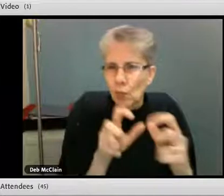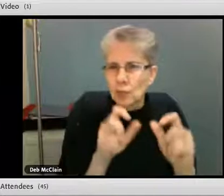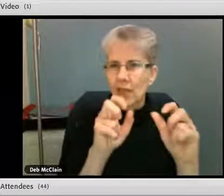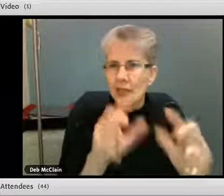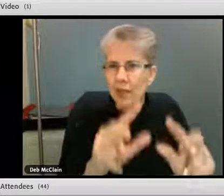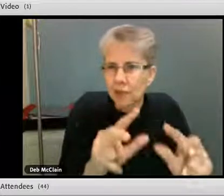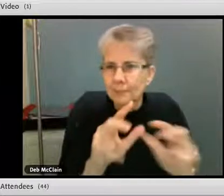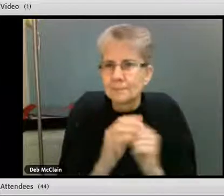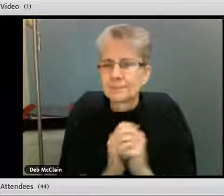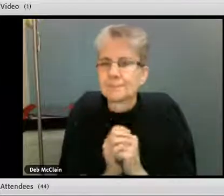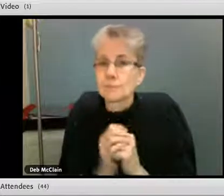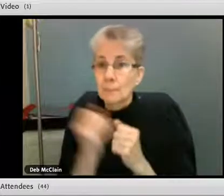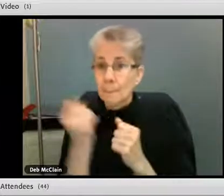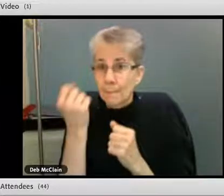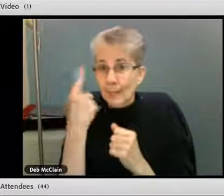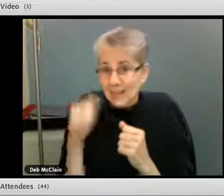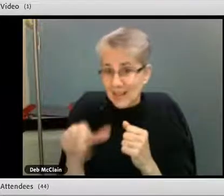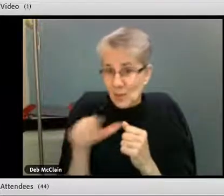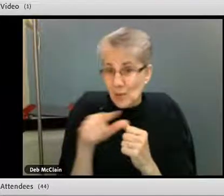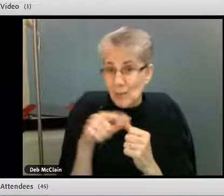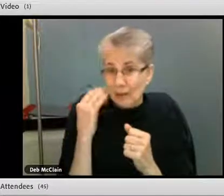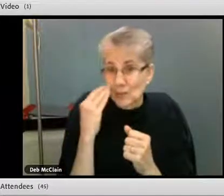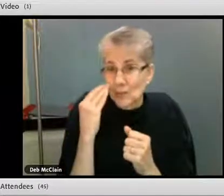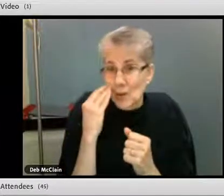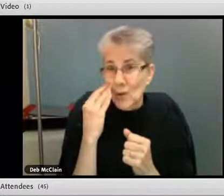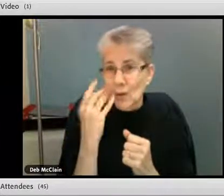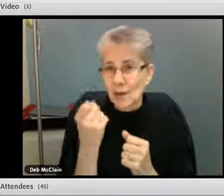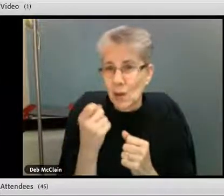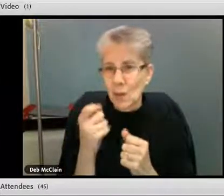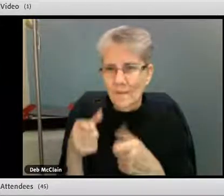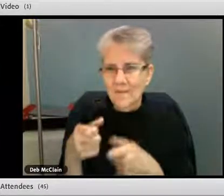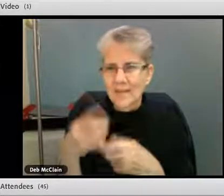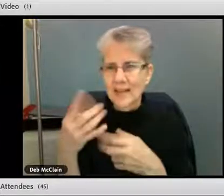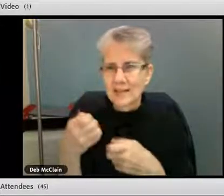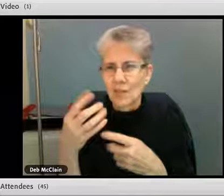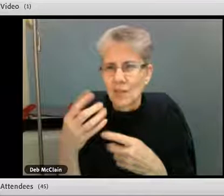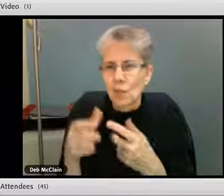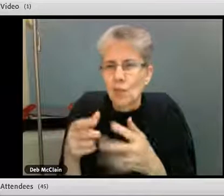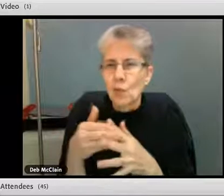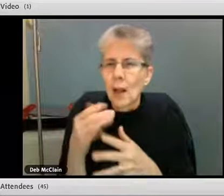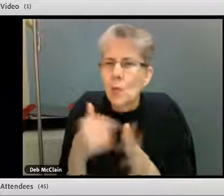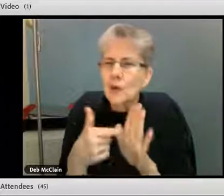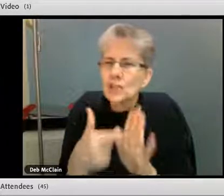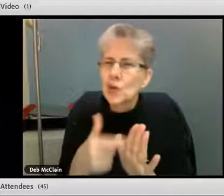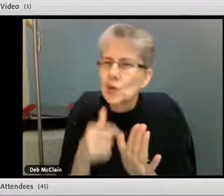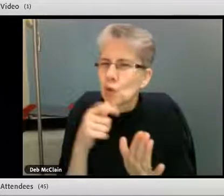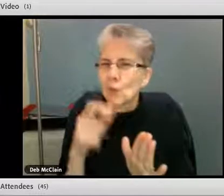I know it's kind of quick through there. I just wanted to show you, you don't really need fancy software to do any of this stuff.